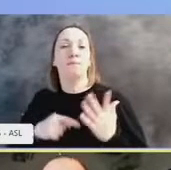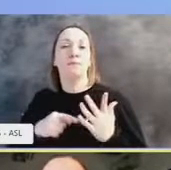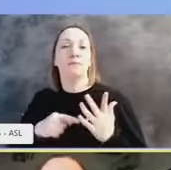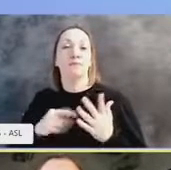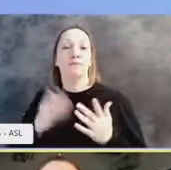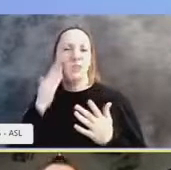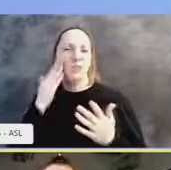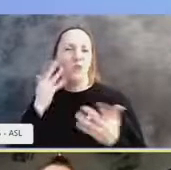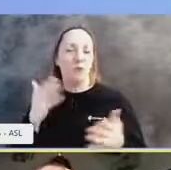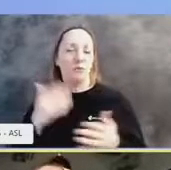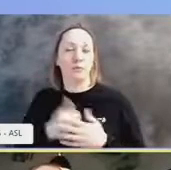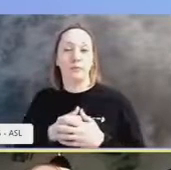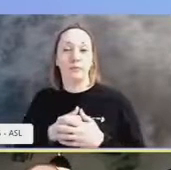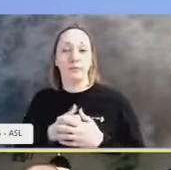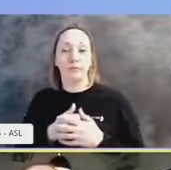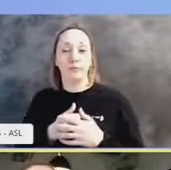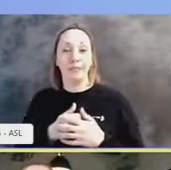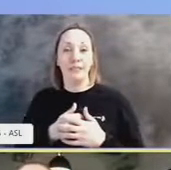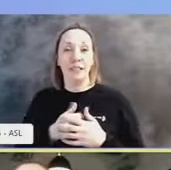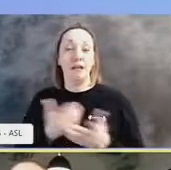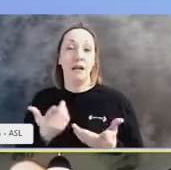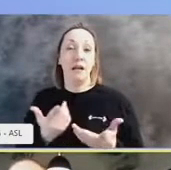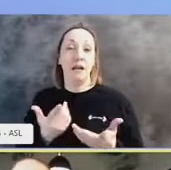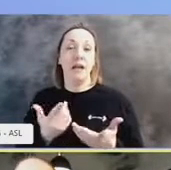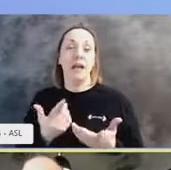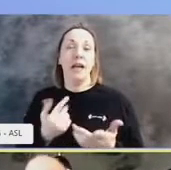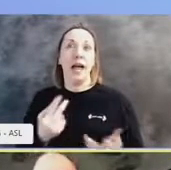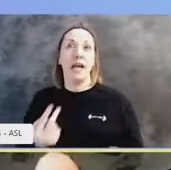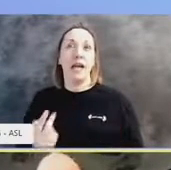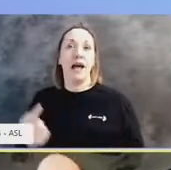were constantly making assumptions about what people